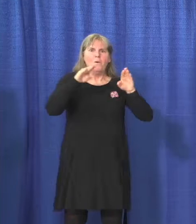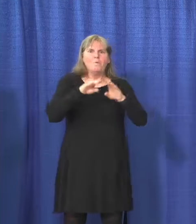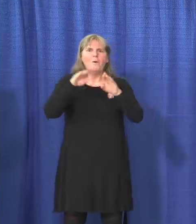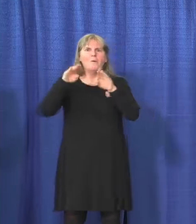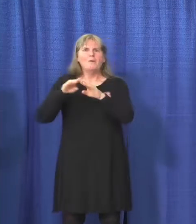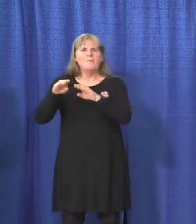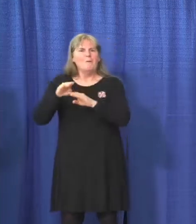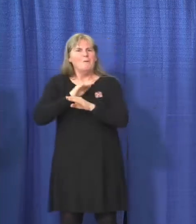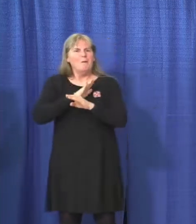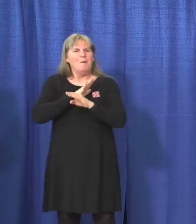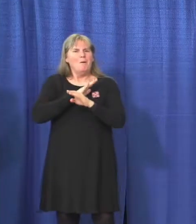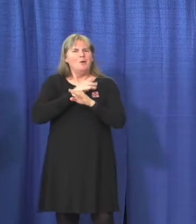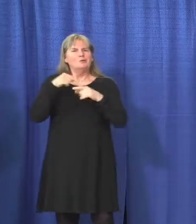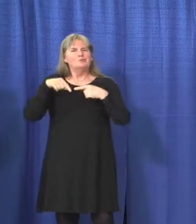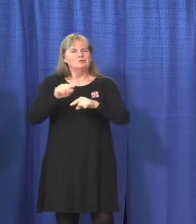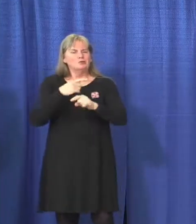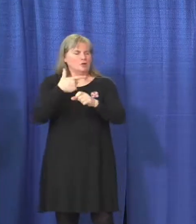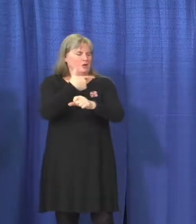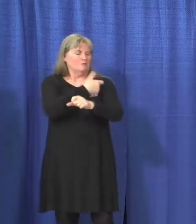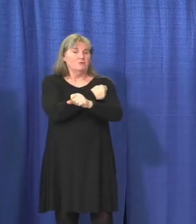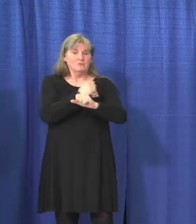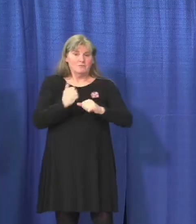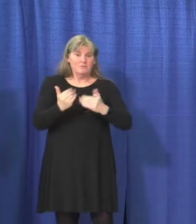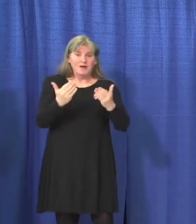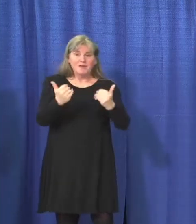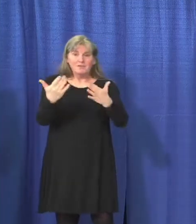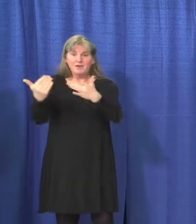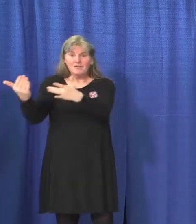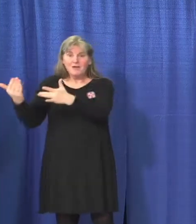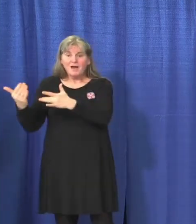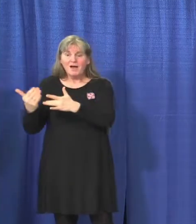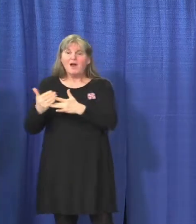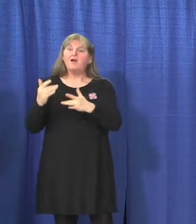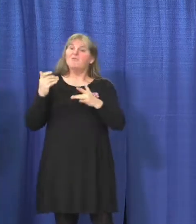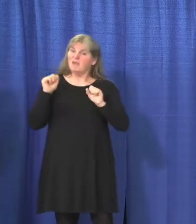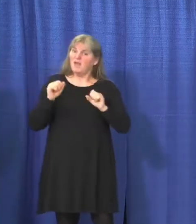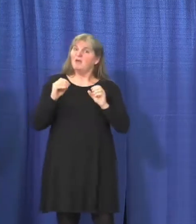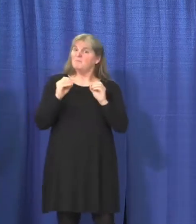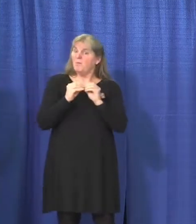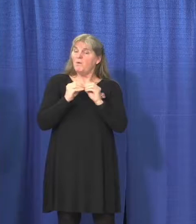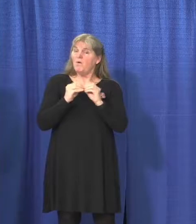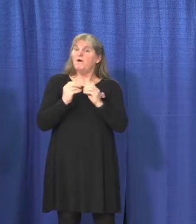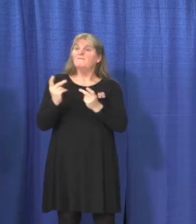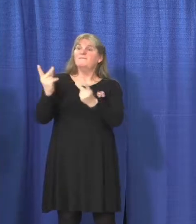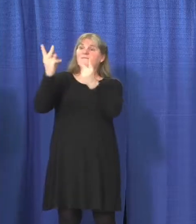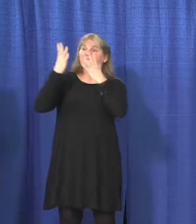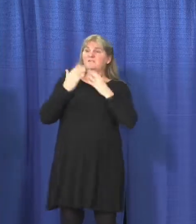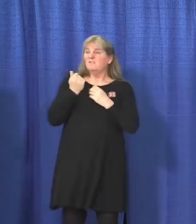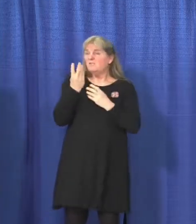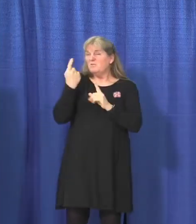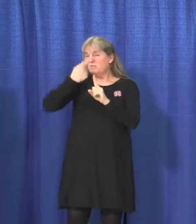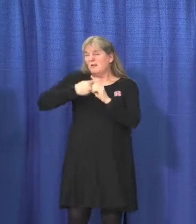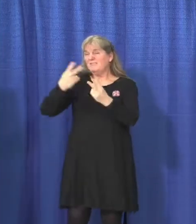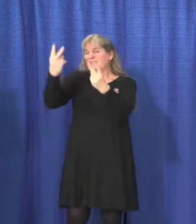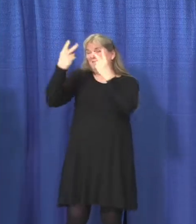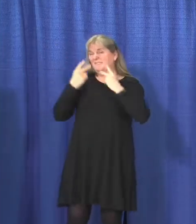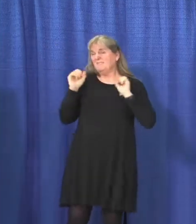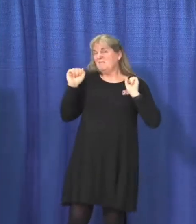continues we could be ready to welcome visitors again in just a couple of months. That is as we look to travel bubbles with other